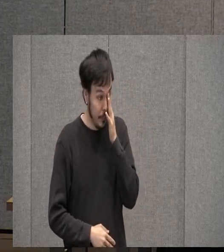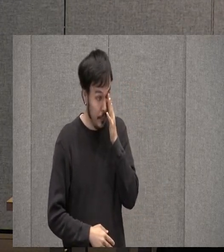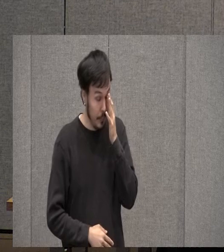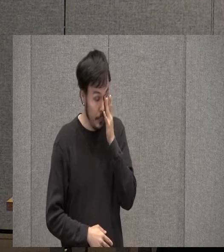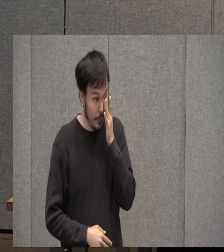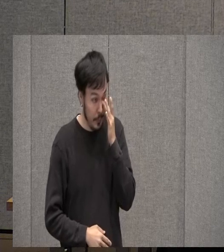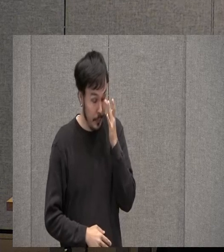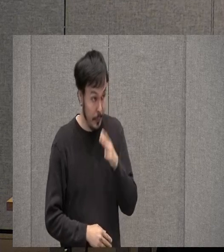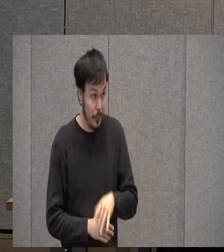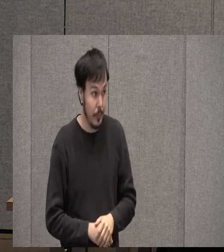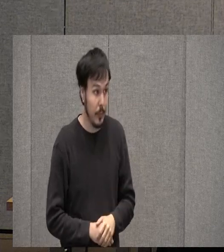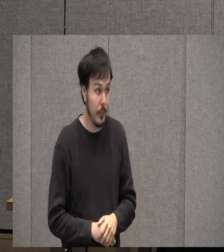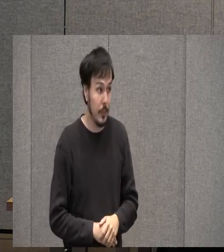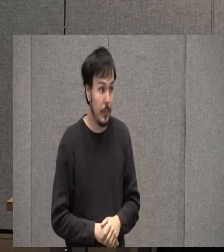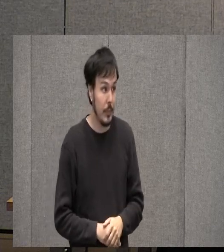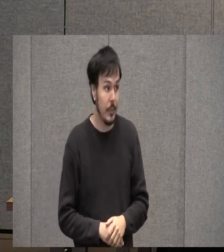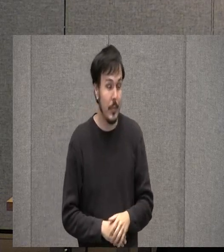So I'm gonna go around his really cool hairdo.